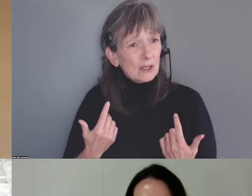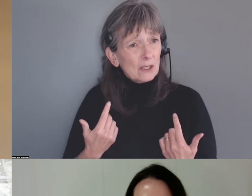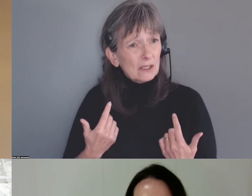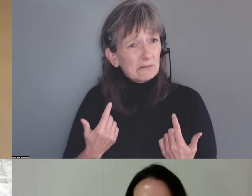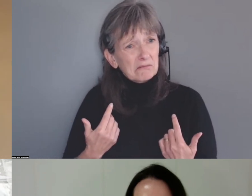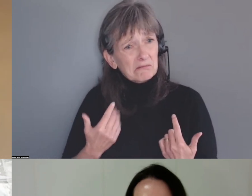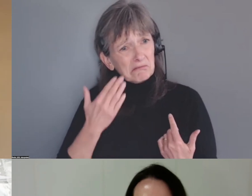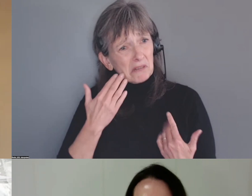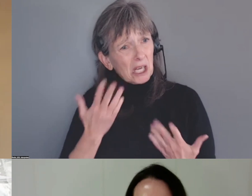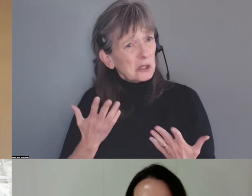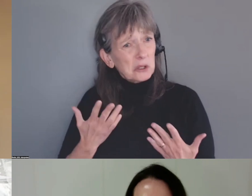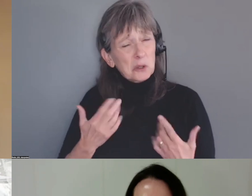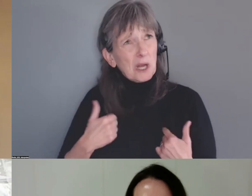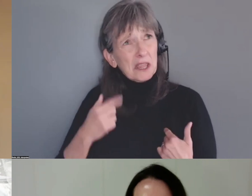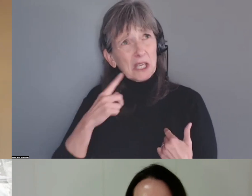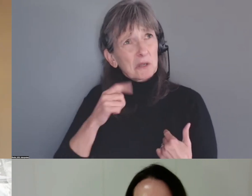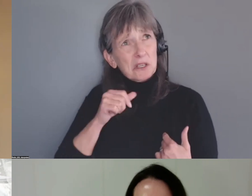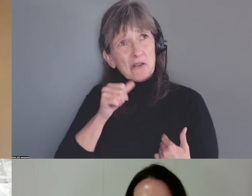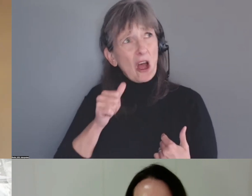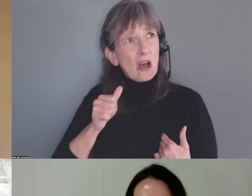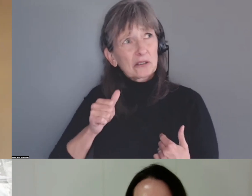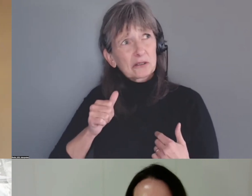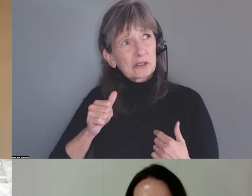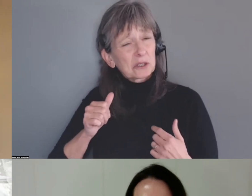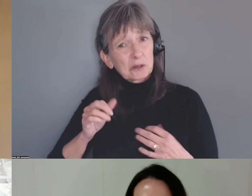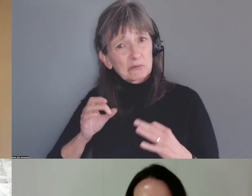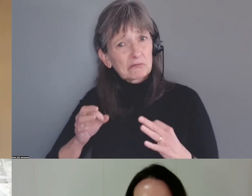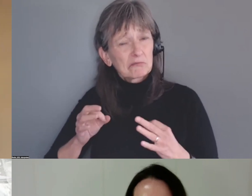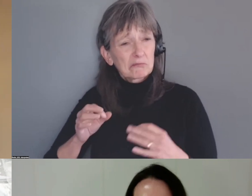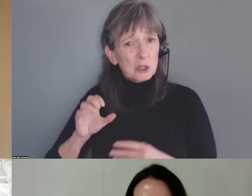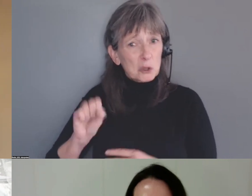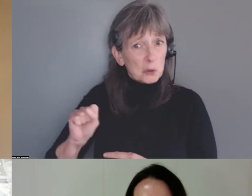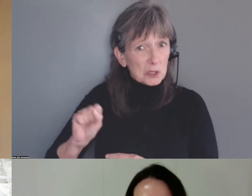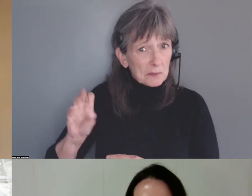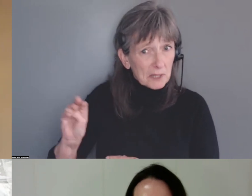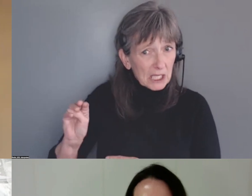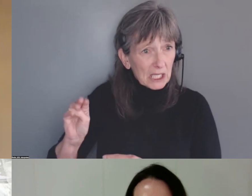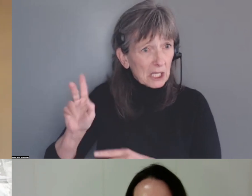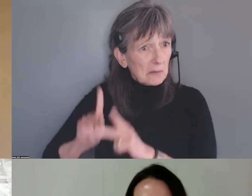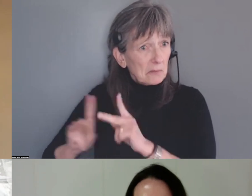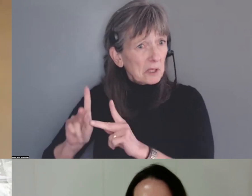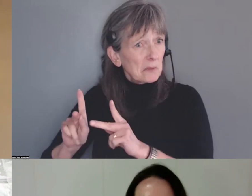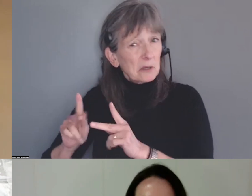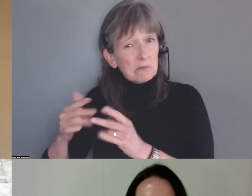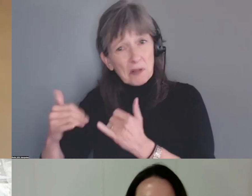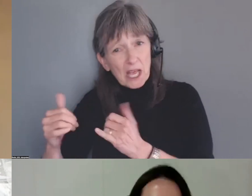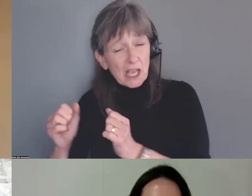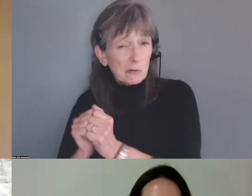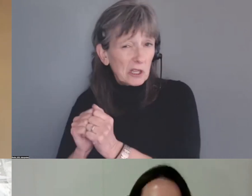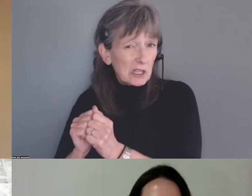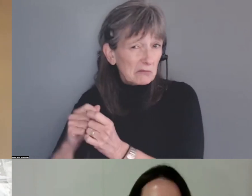the magic wand, to be honest. Our social media people have been playing around with it. We kind